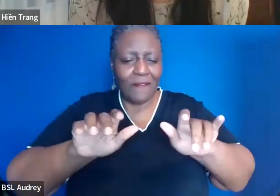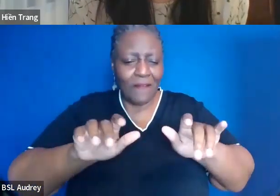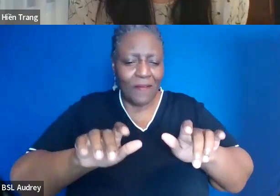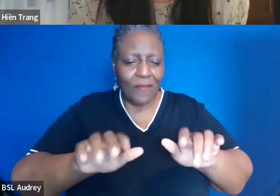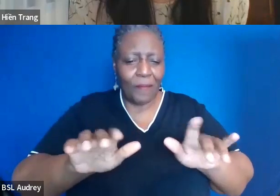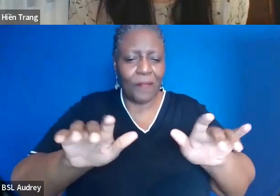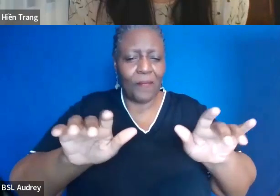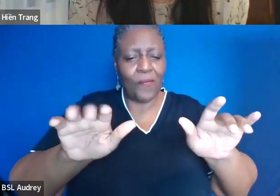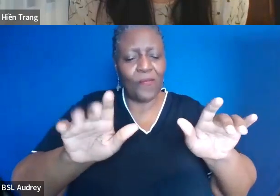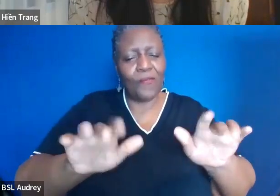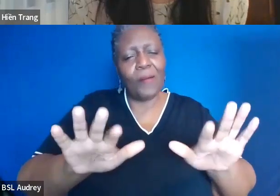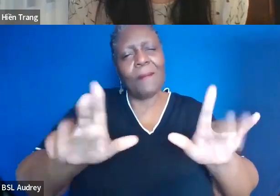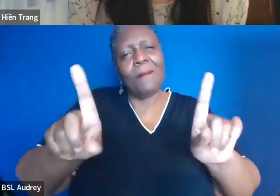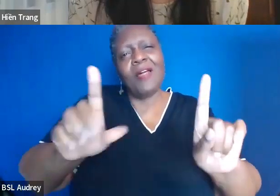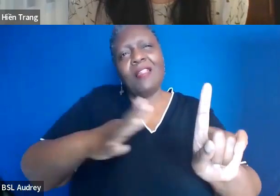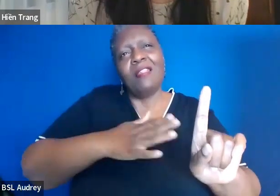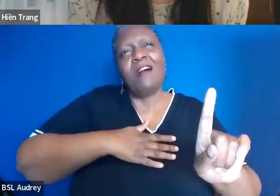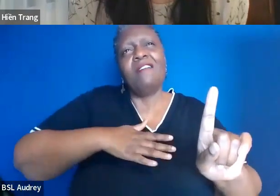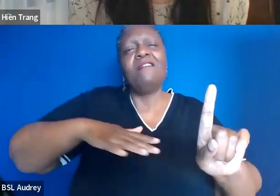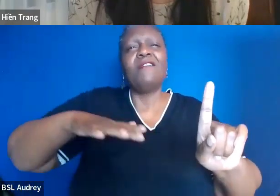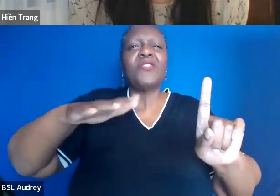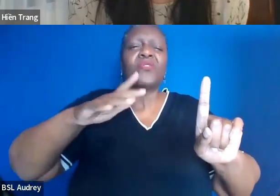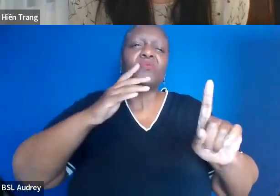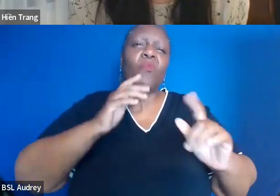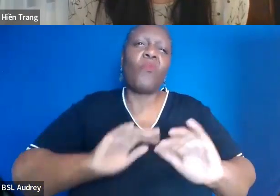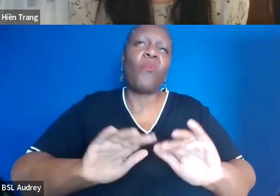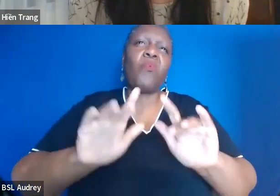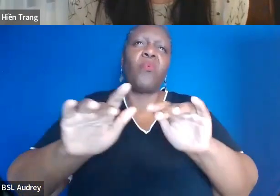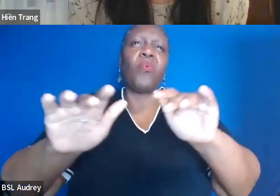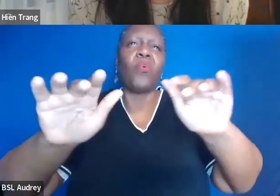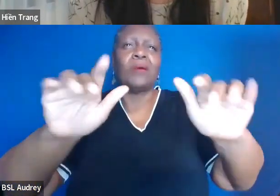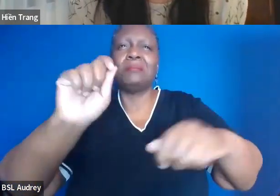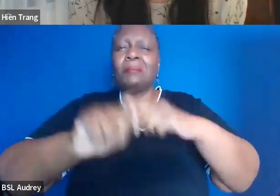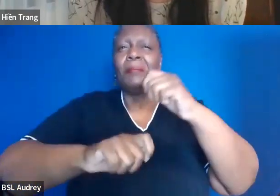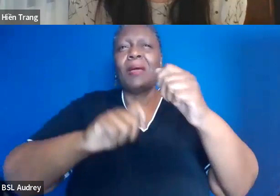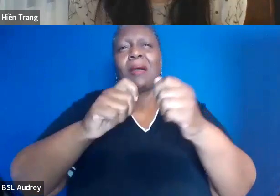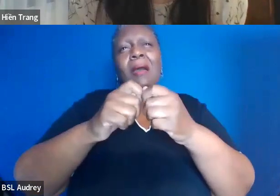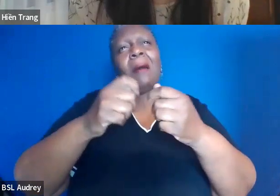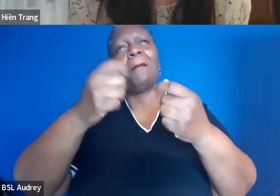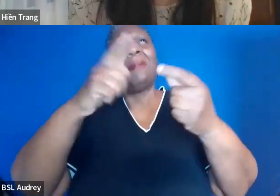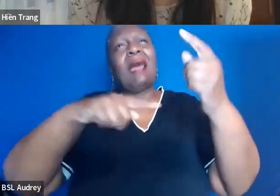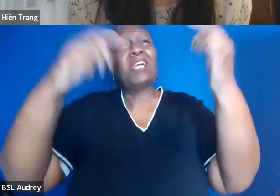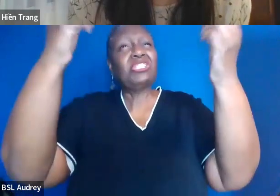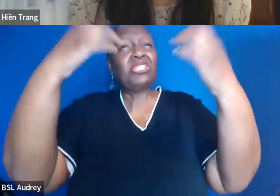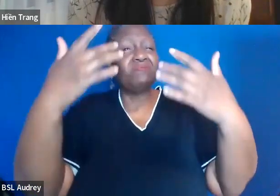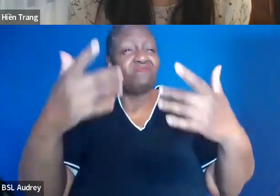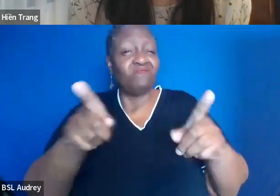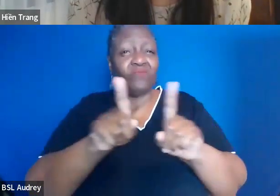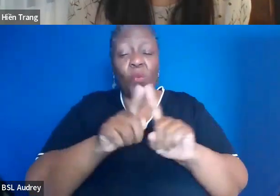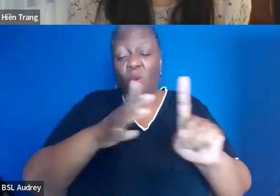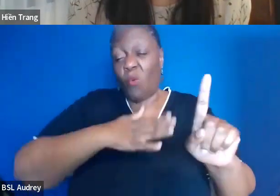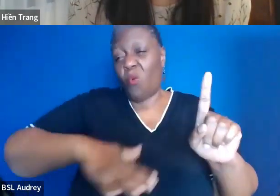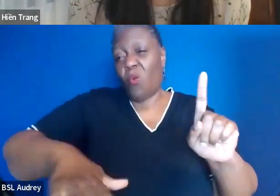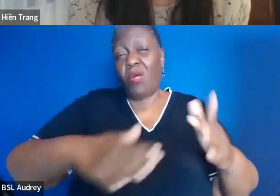Love’s vast ocean could never grow shallow Its graceful source reaches all distant shores